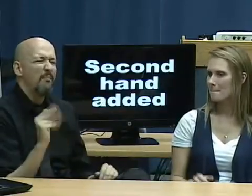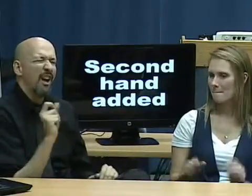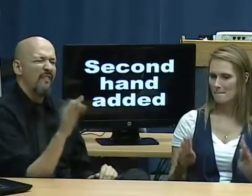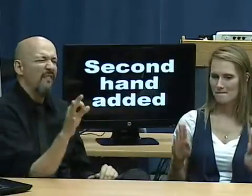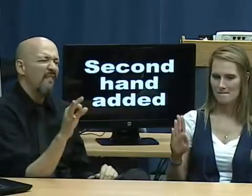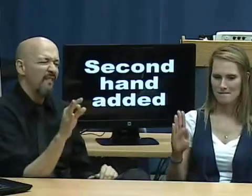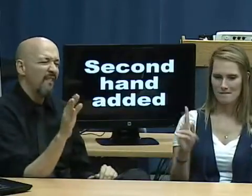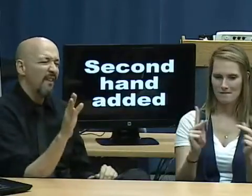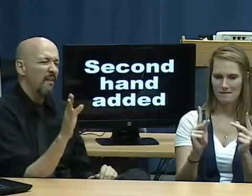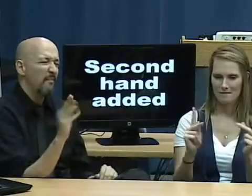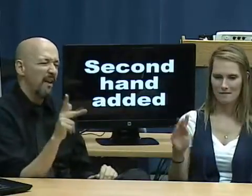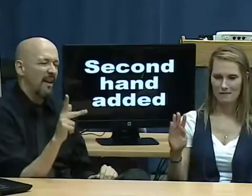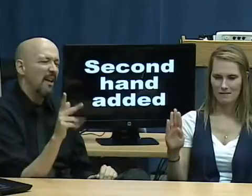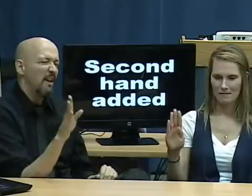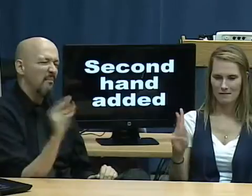#BACK #OFF